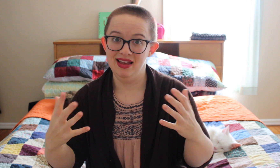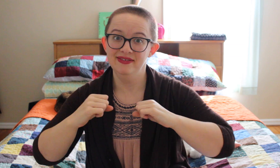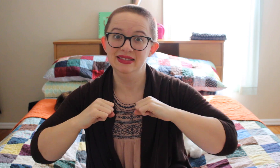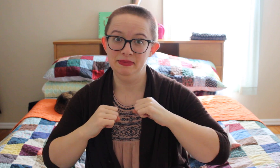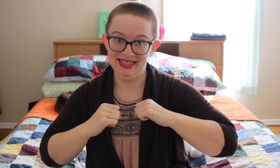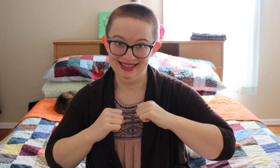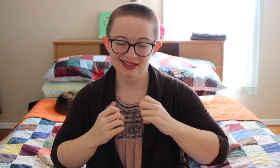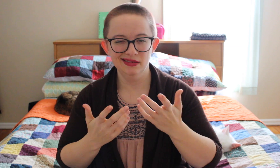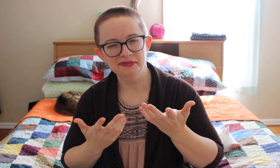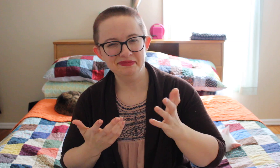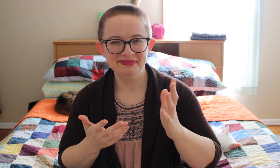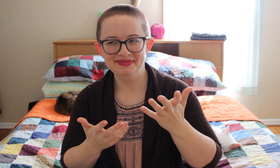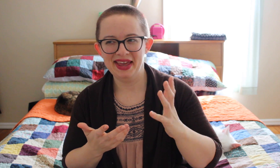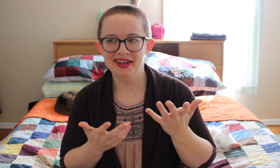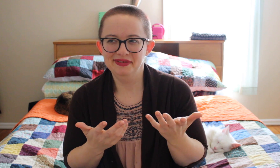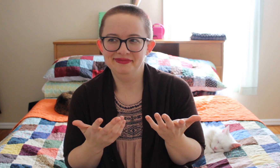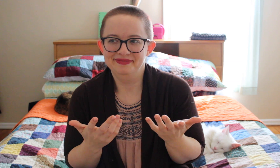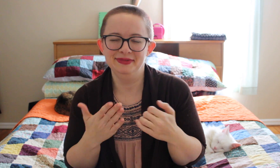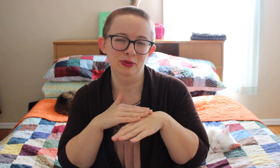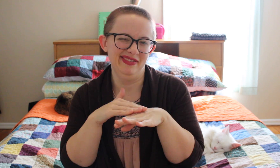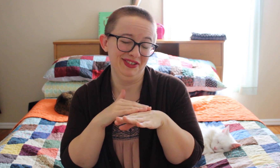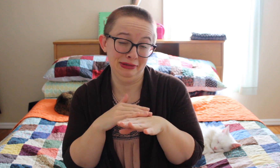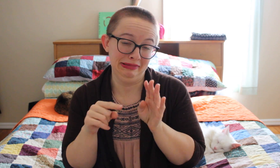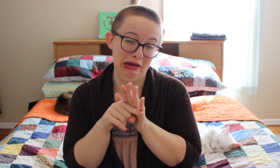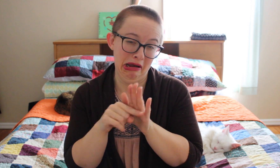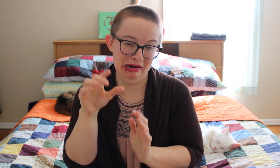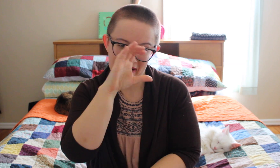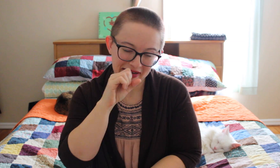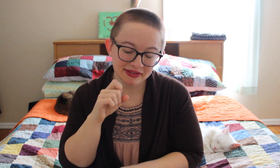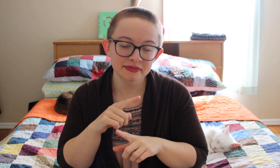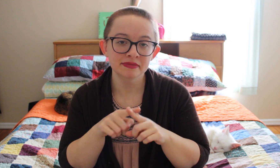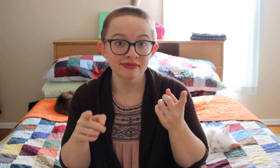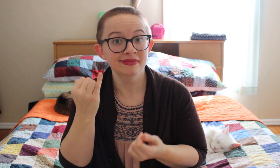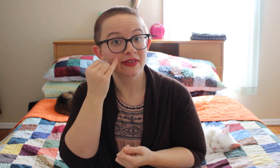it takes a lot of space. Um, maybe this one's kind of a superficial con I guess